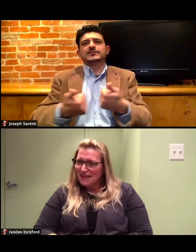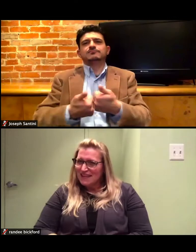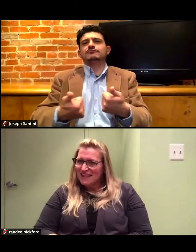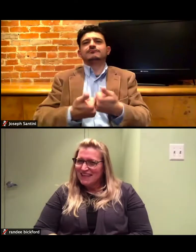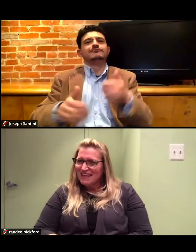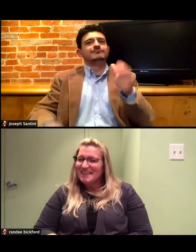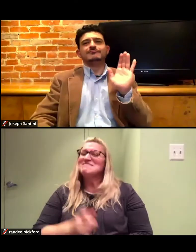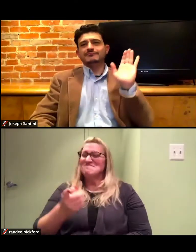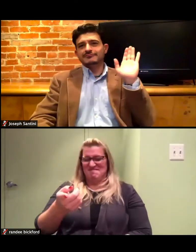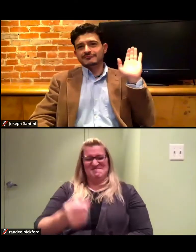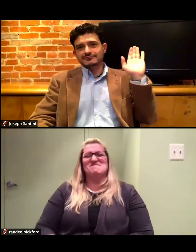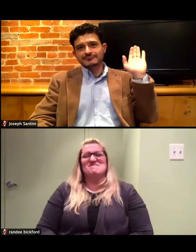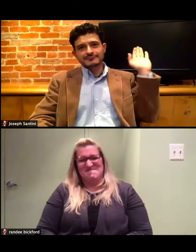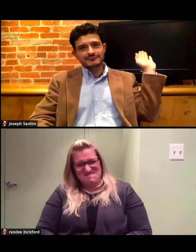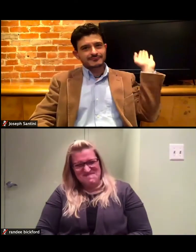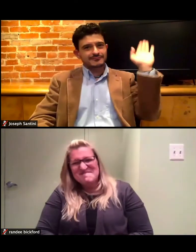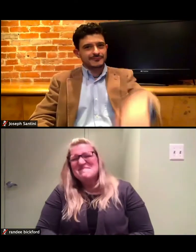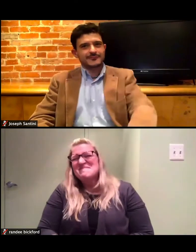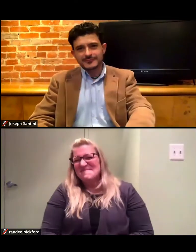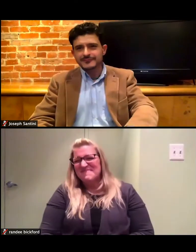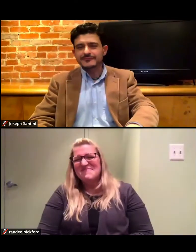Yeah, I had to check in. For me it's games all the way.